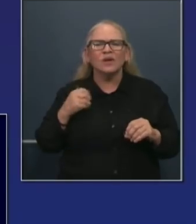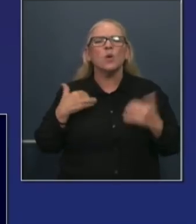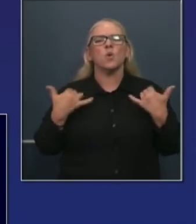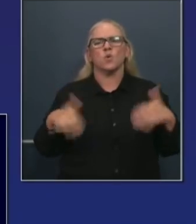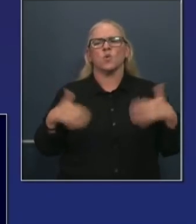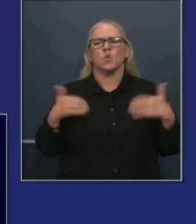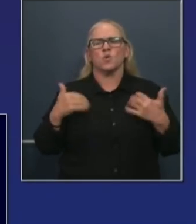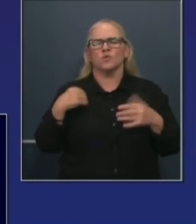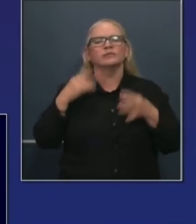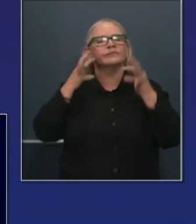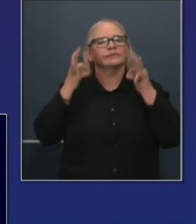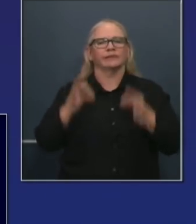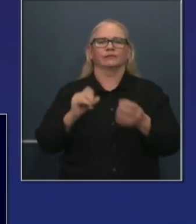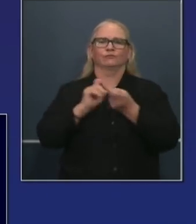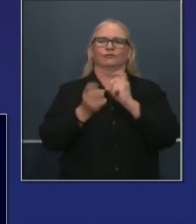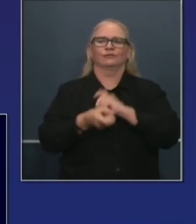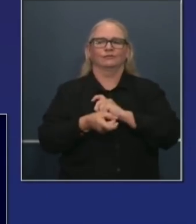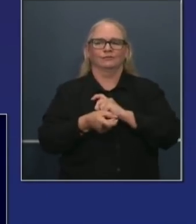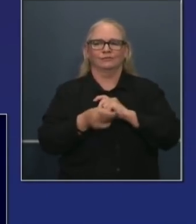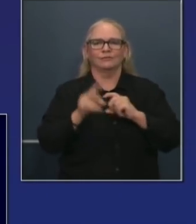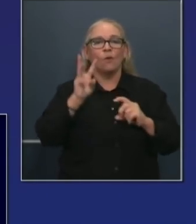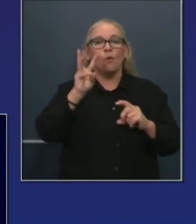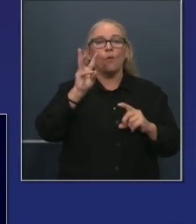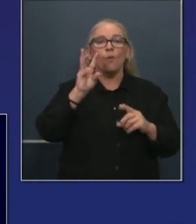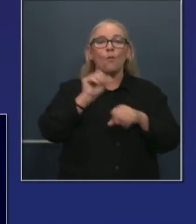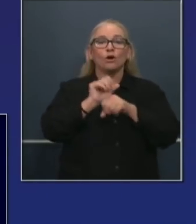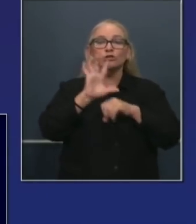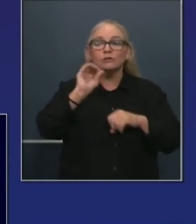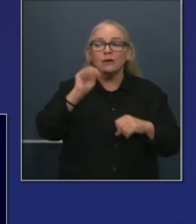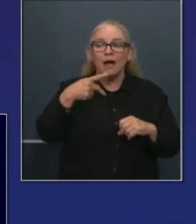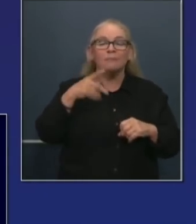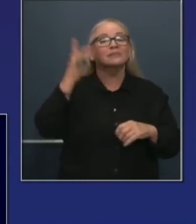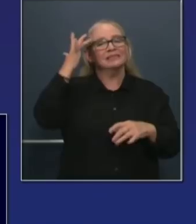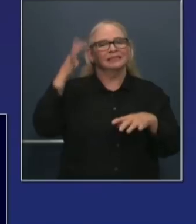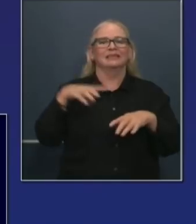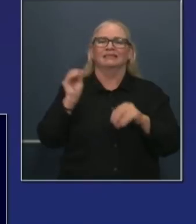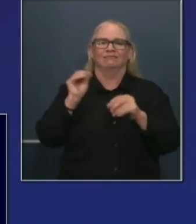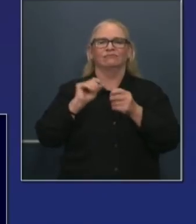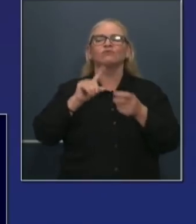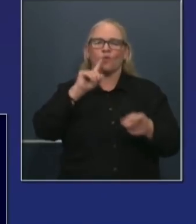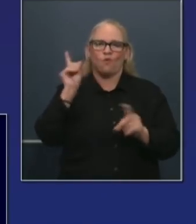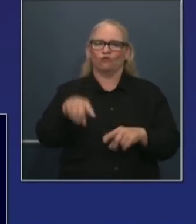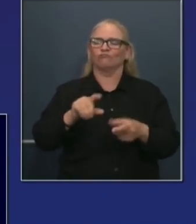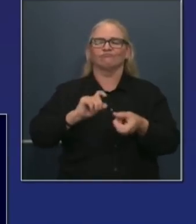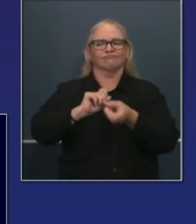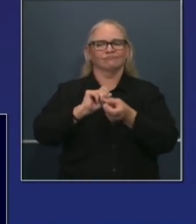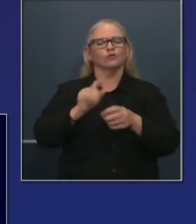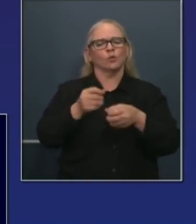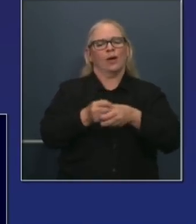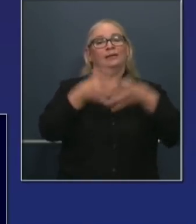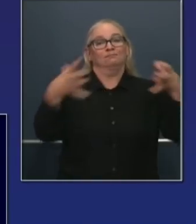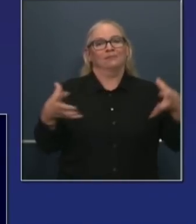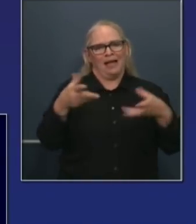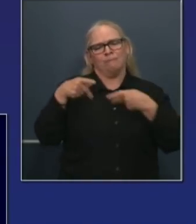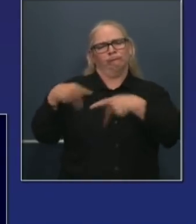SPACE. NOW, WE CLOSE THAT GAP A FEW